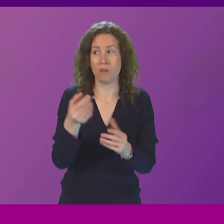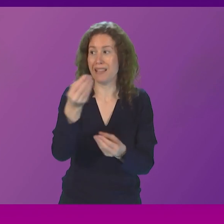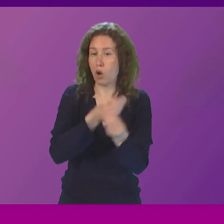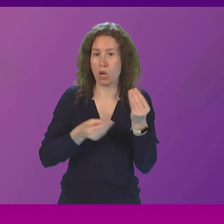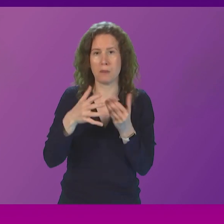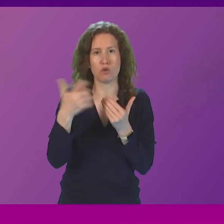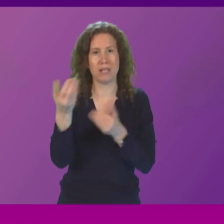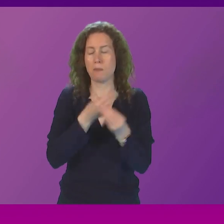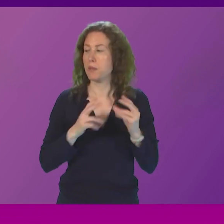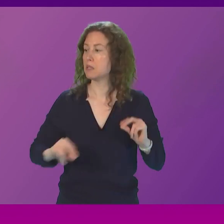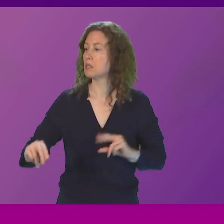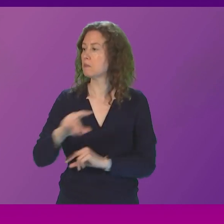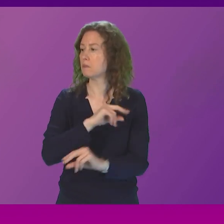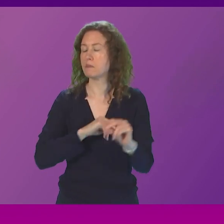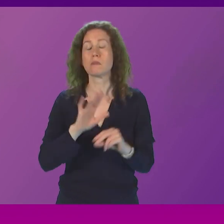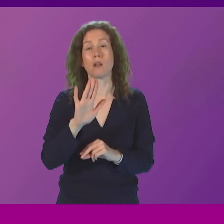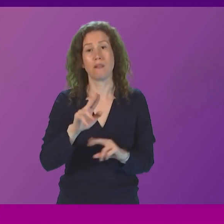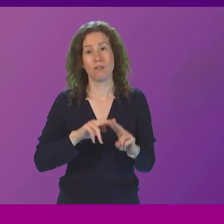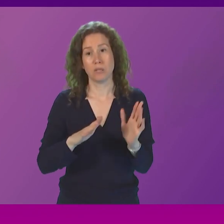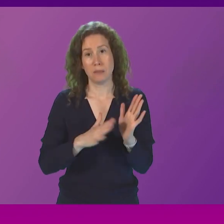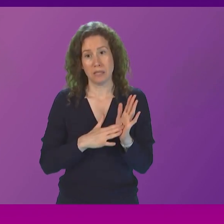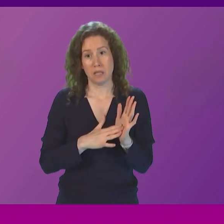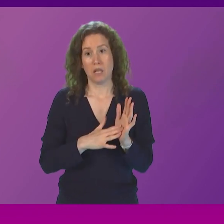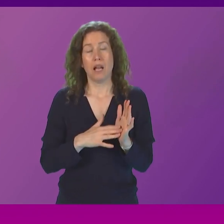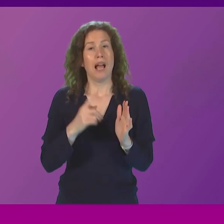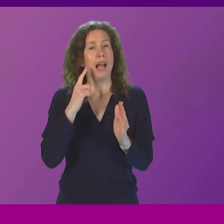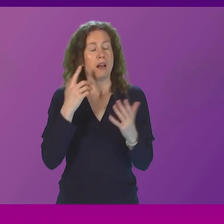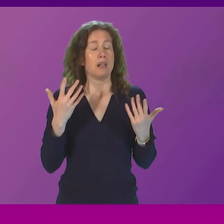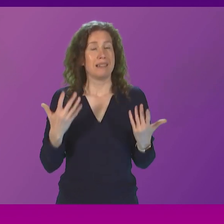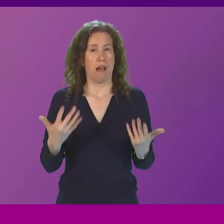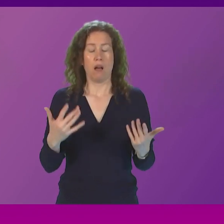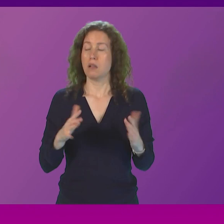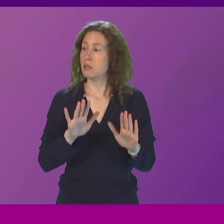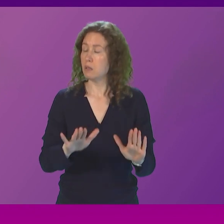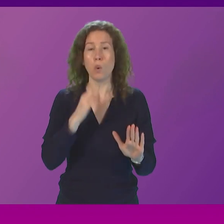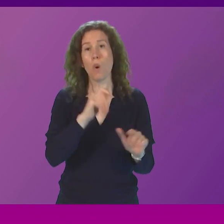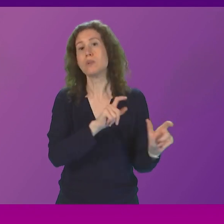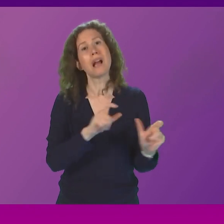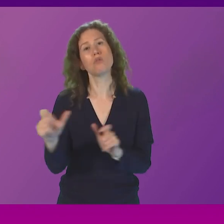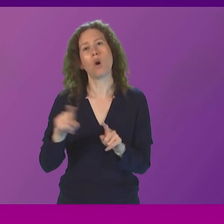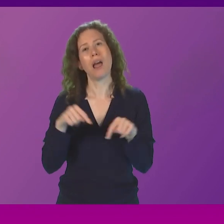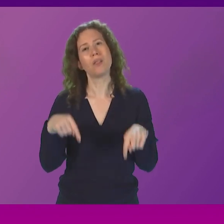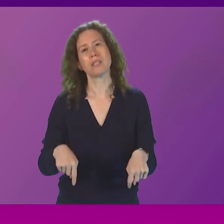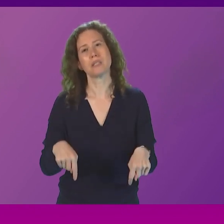Please sit down, First Minister. Members, we are not going to continue in this vein.